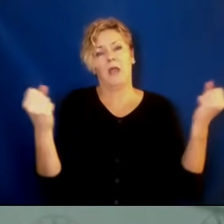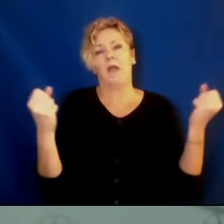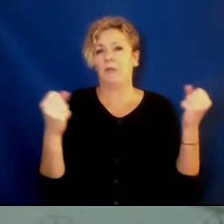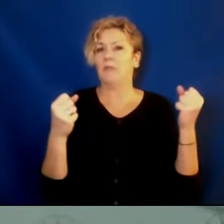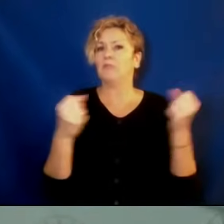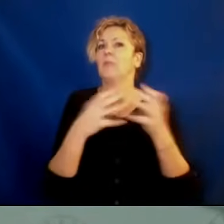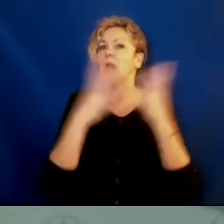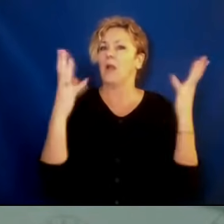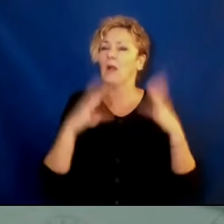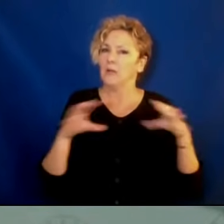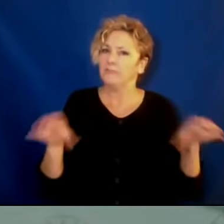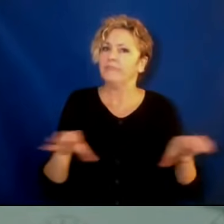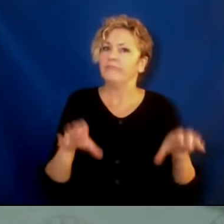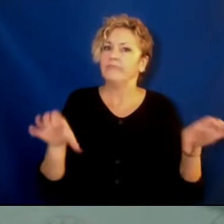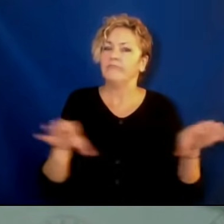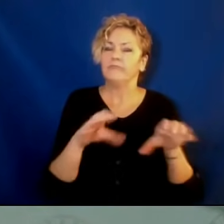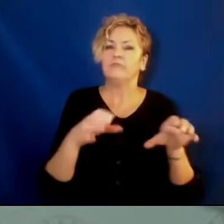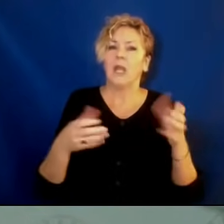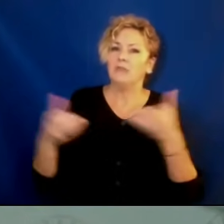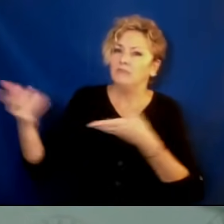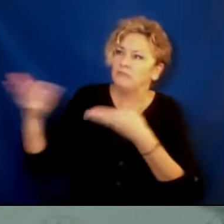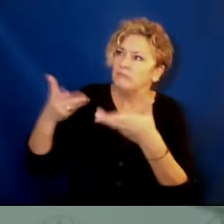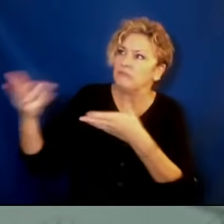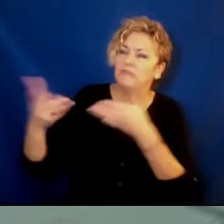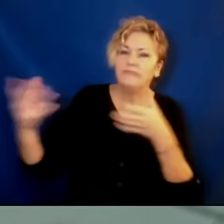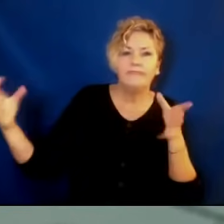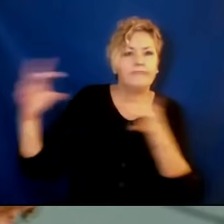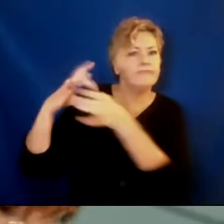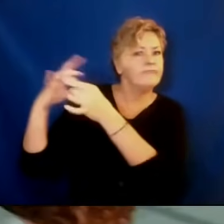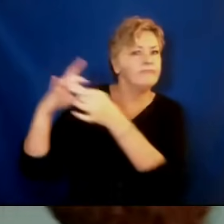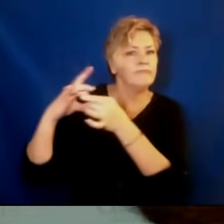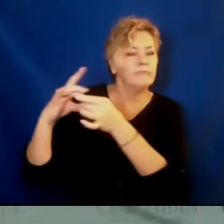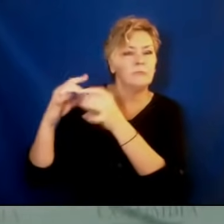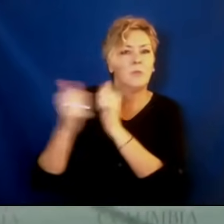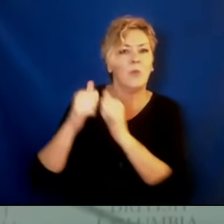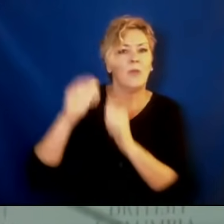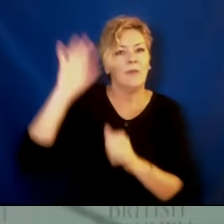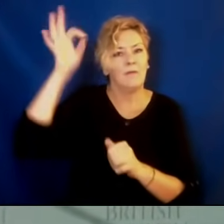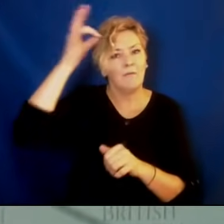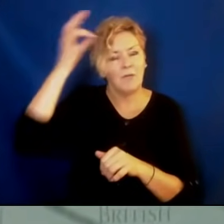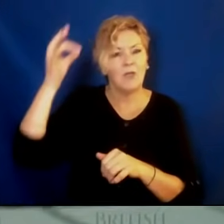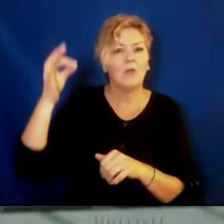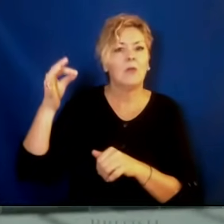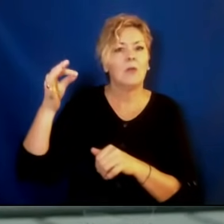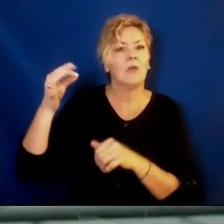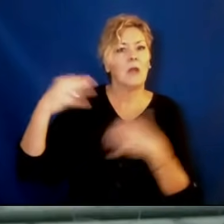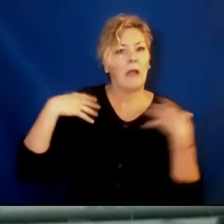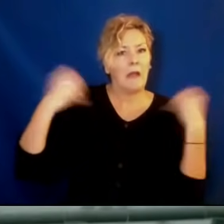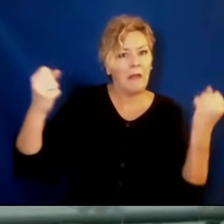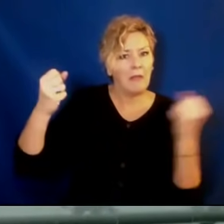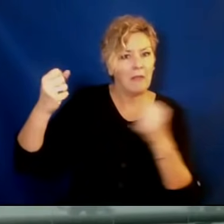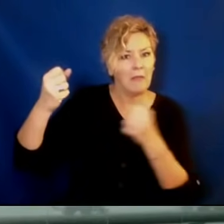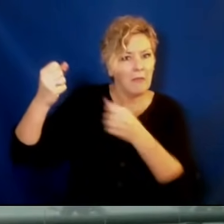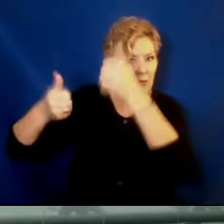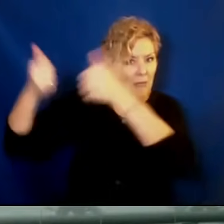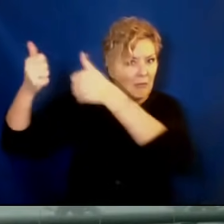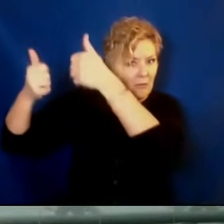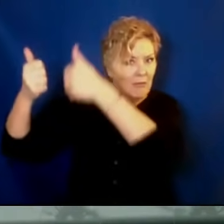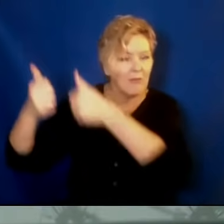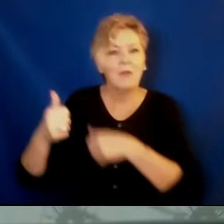digital tools that will be helpful for us and that are helpful for us and those are being developed and rolled out as we speak.